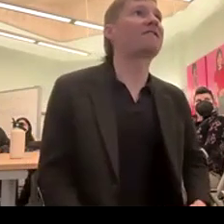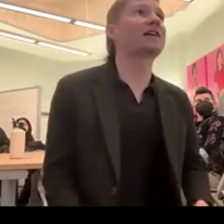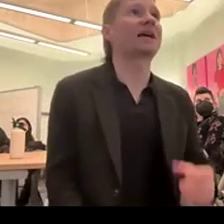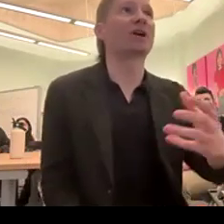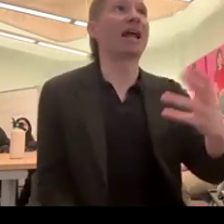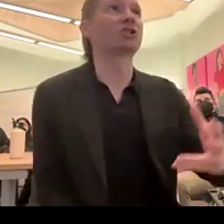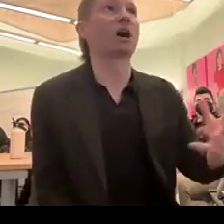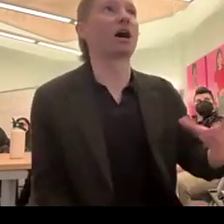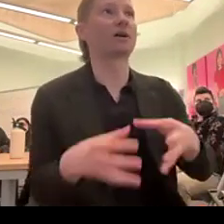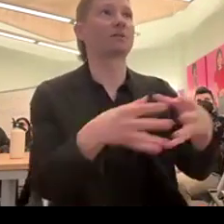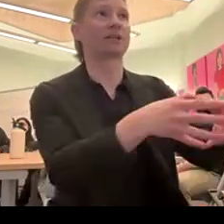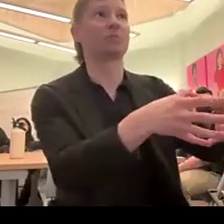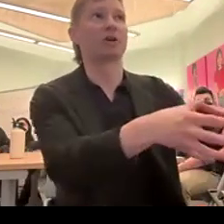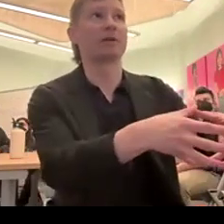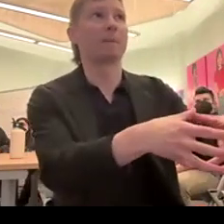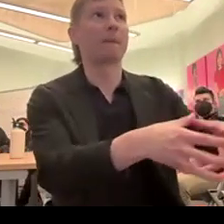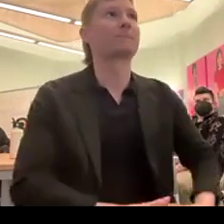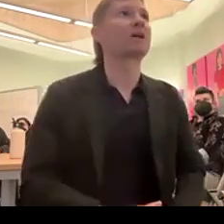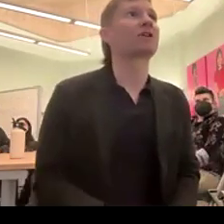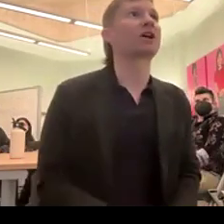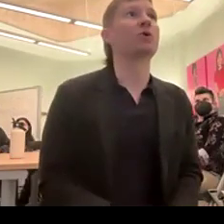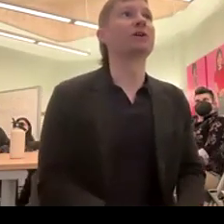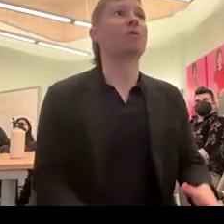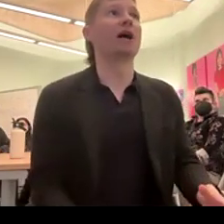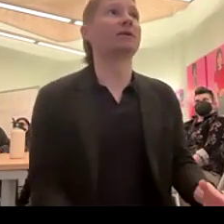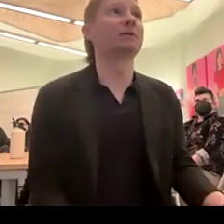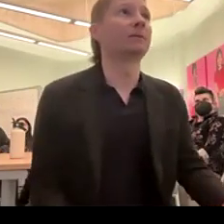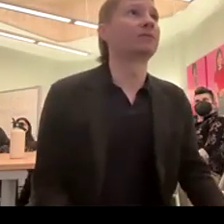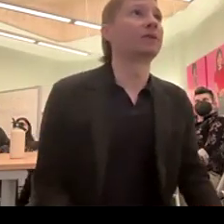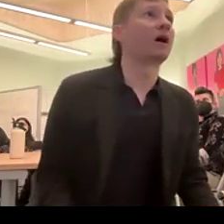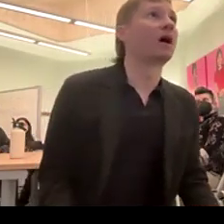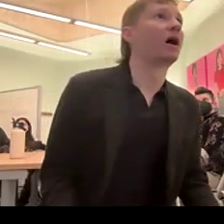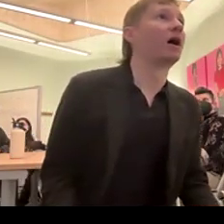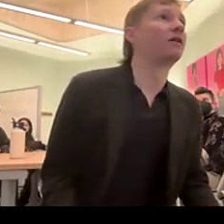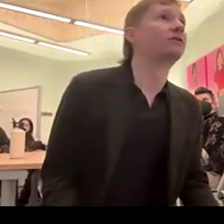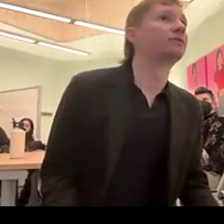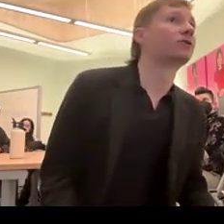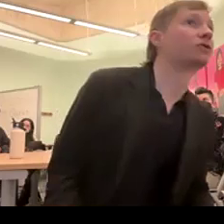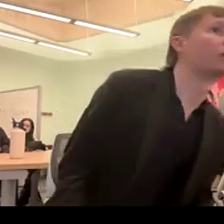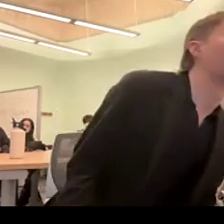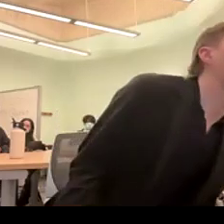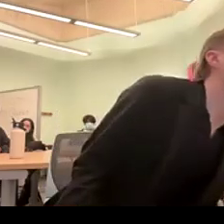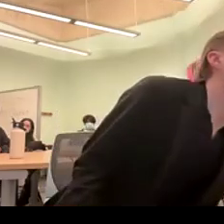the college is a smaller private institution so they don't have a separate HR department. There's